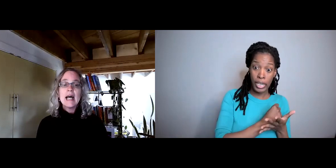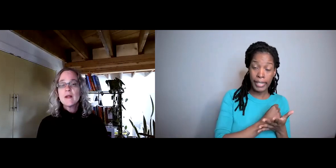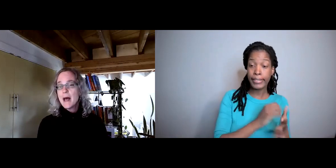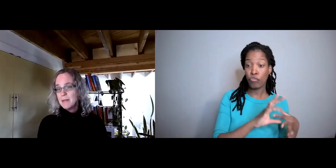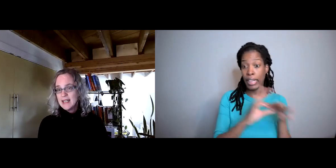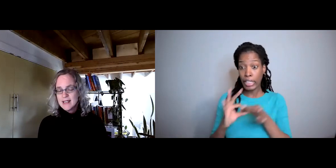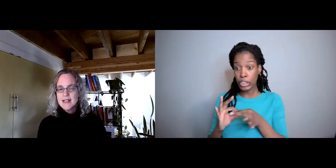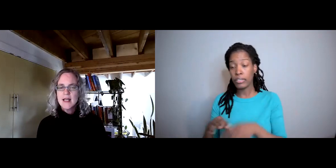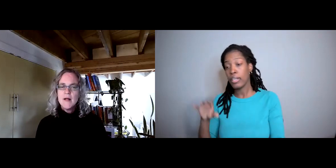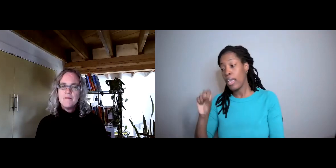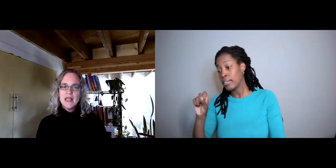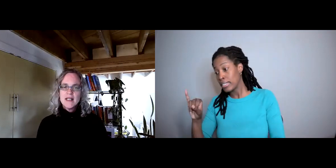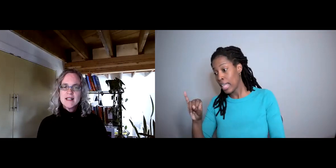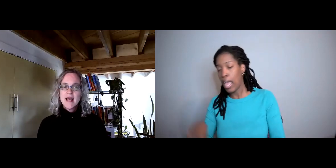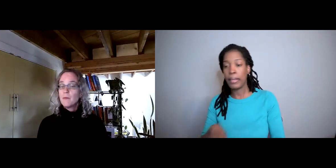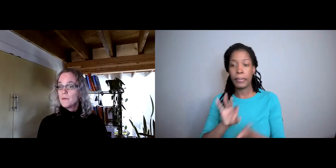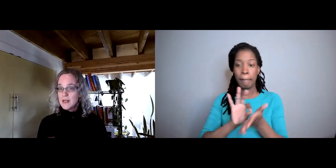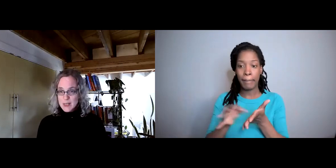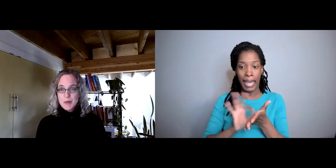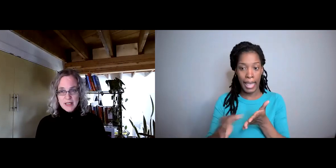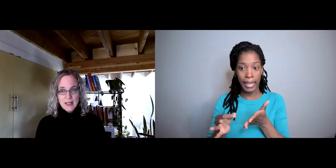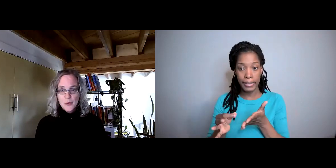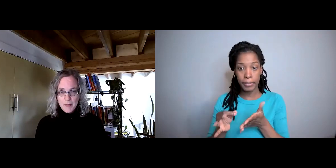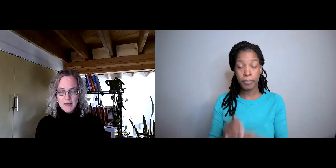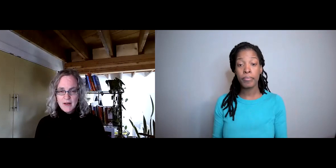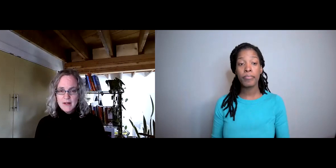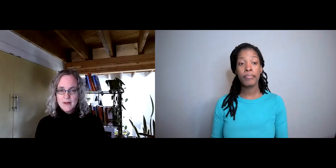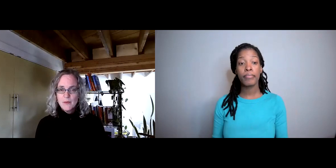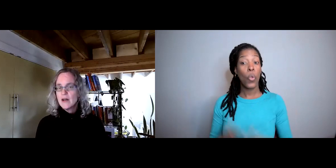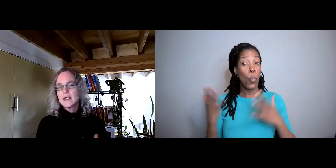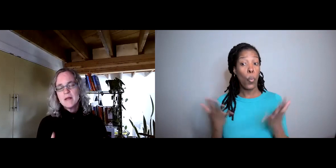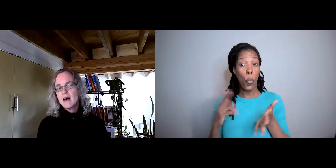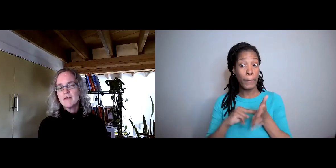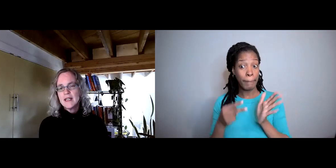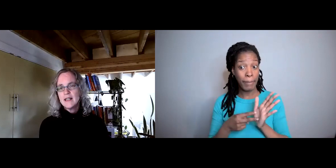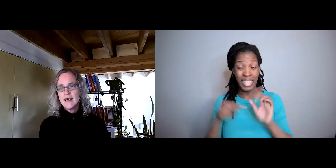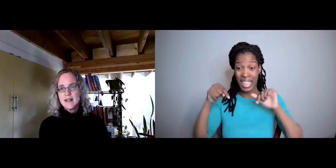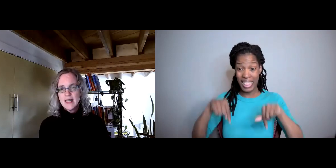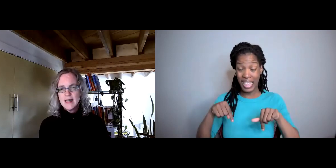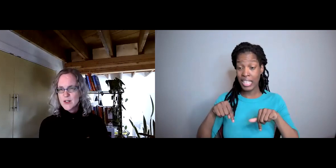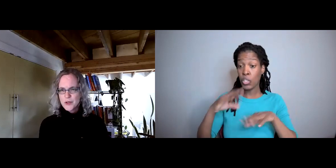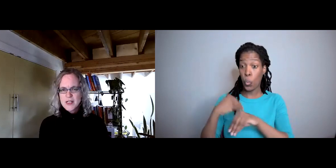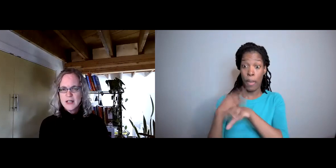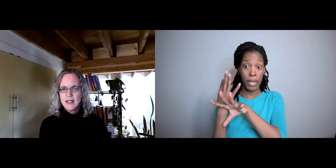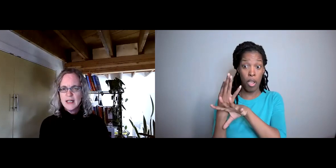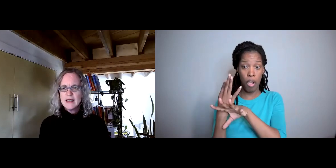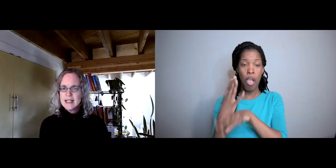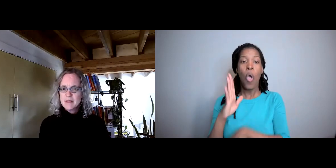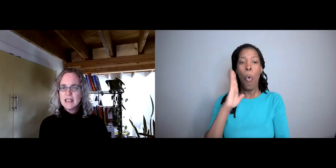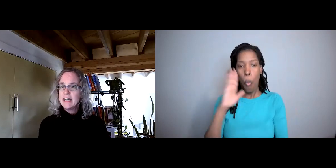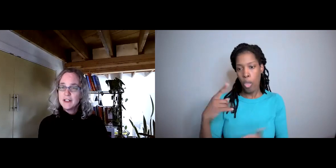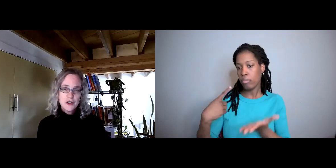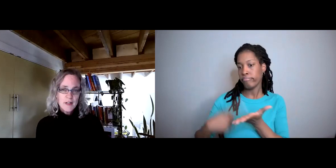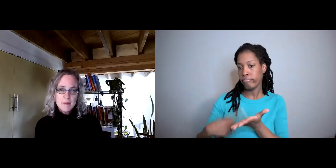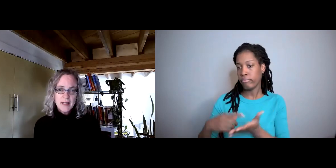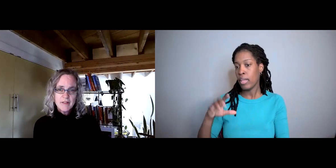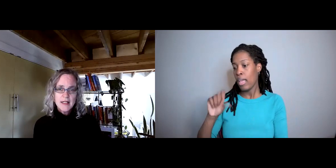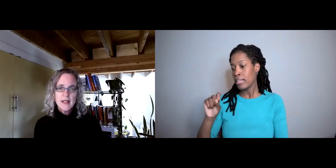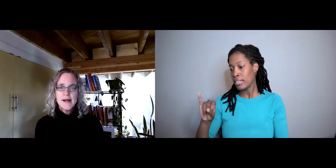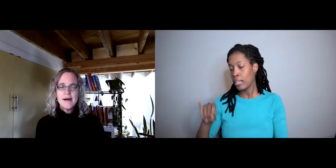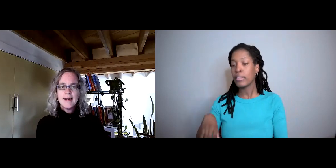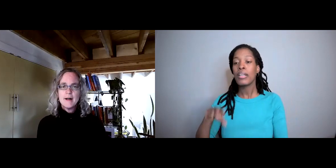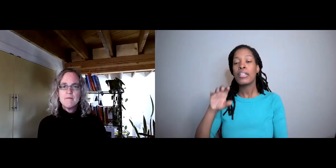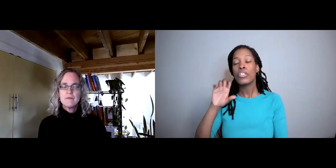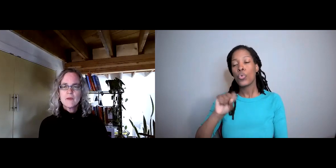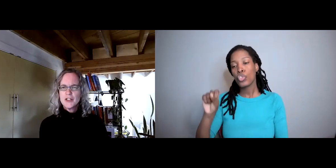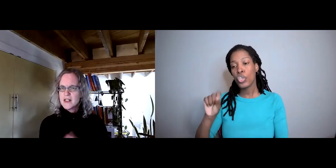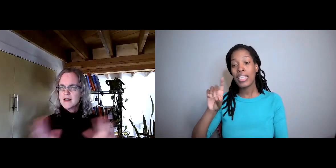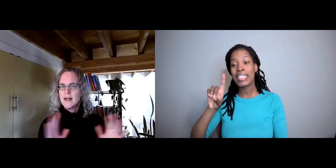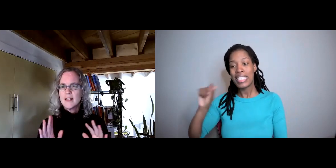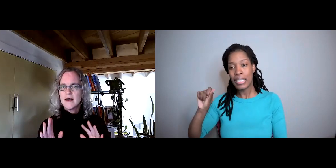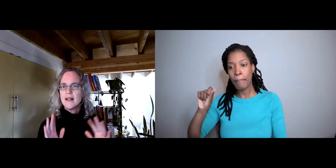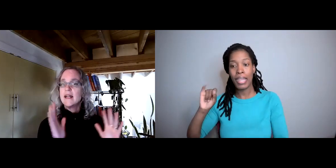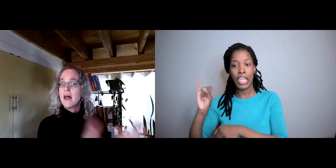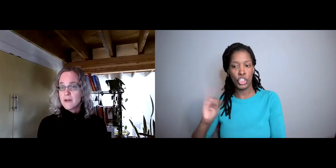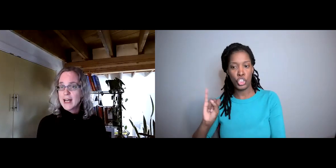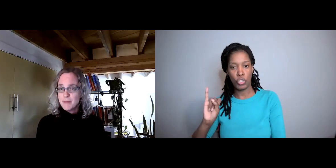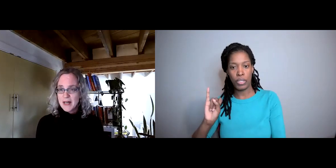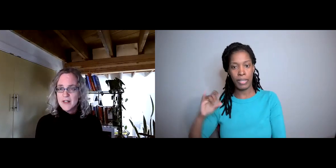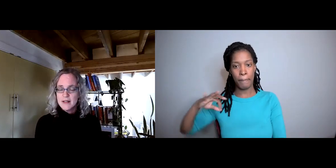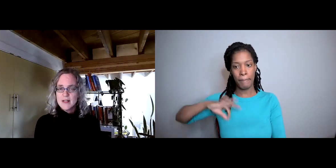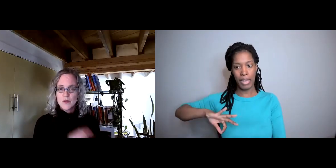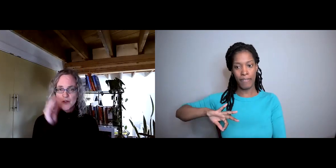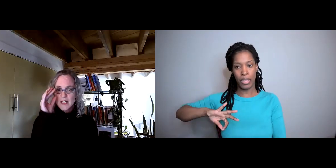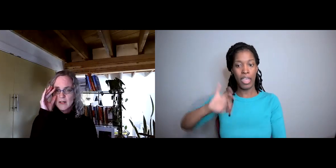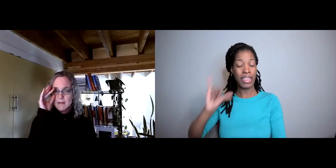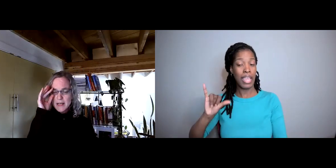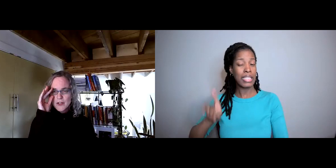And what that means is that in this particular webinar we are going to be covering the social security disability insurance benefit, which is another cash benefit that social security administers.